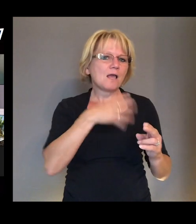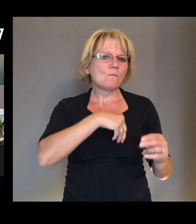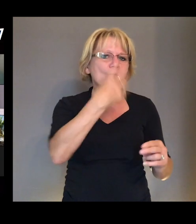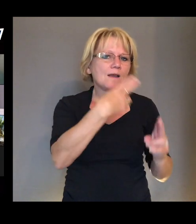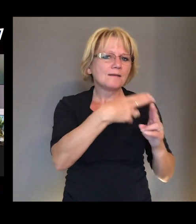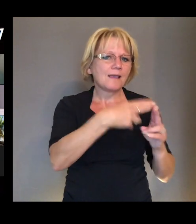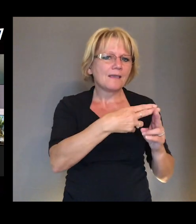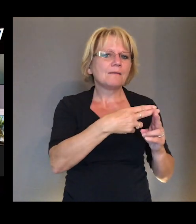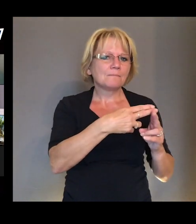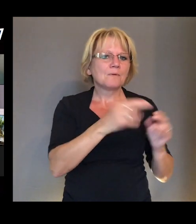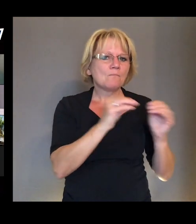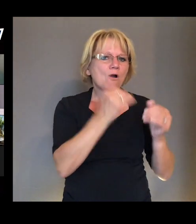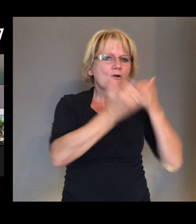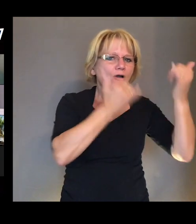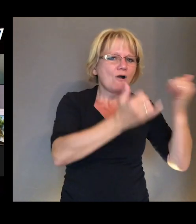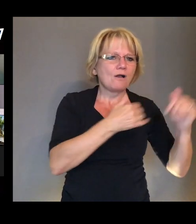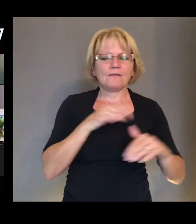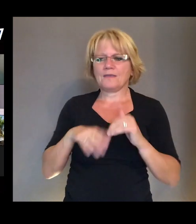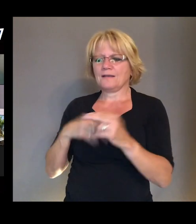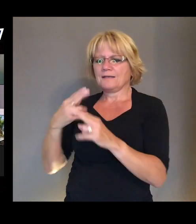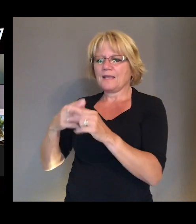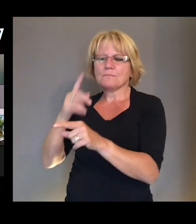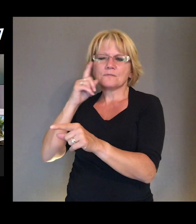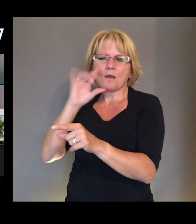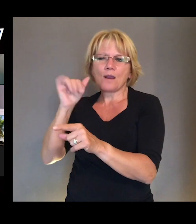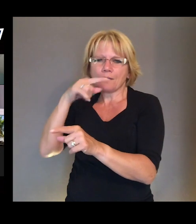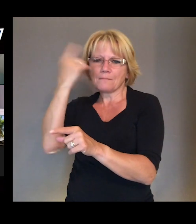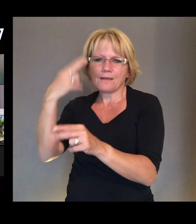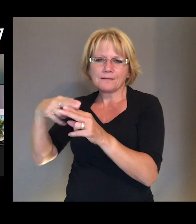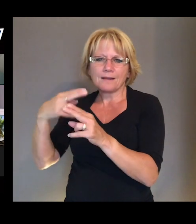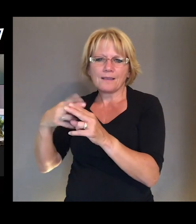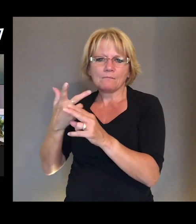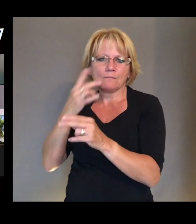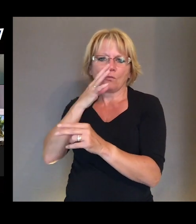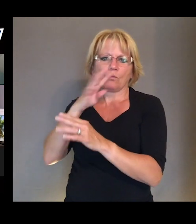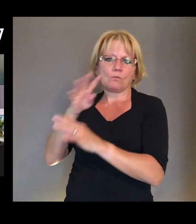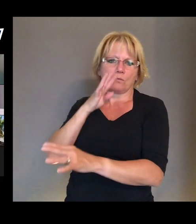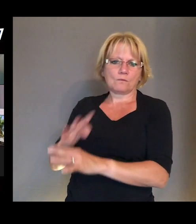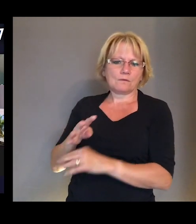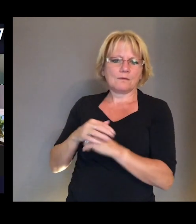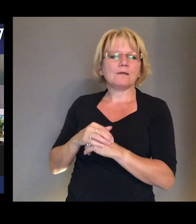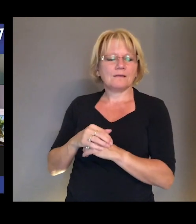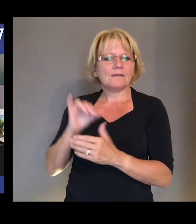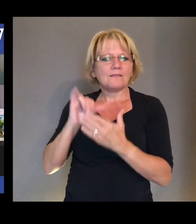get twice as many callbacks as identical resumes with black sounding names. Implicit bias is one of the reasons why